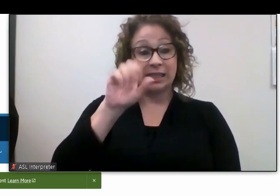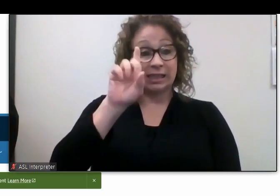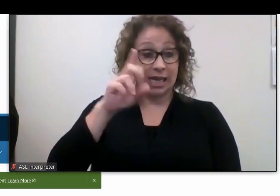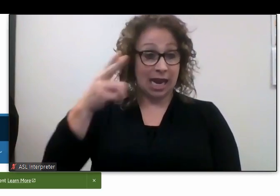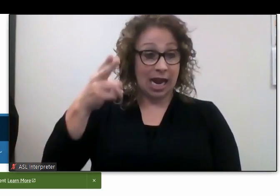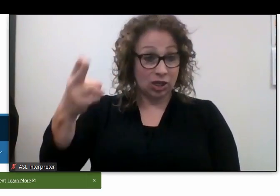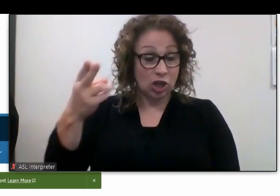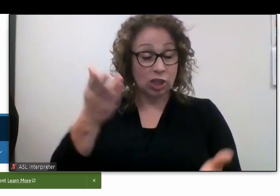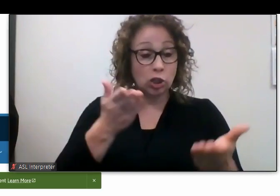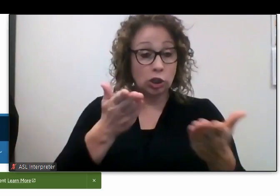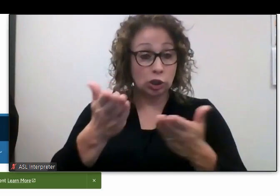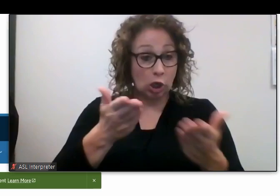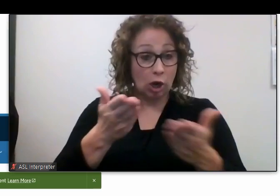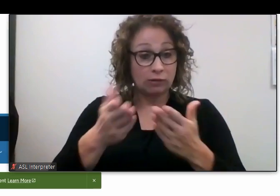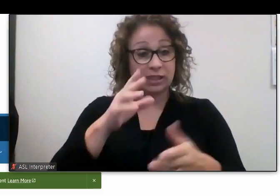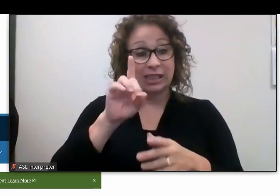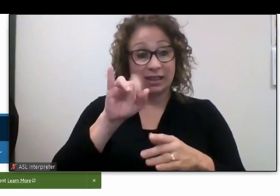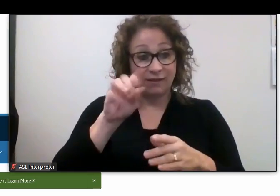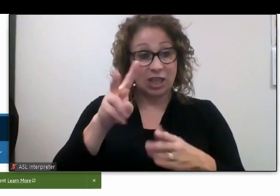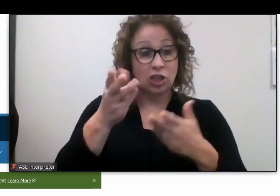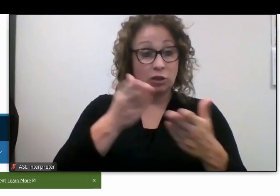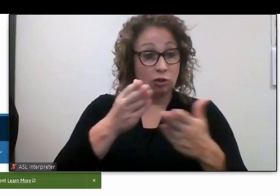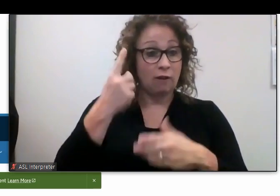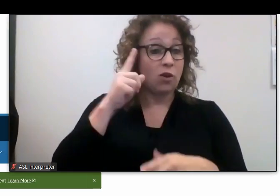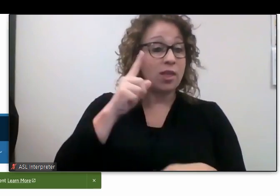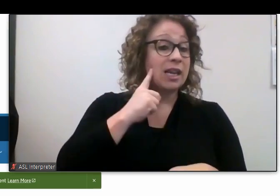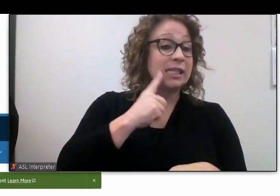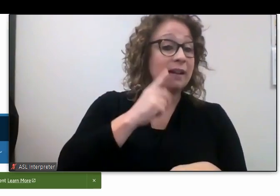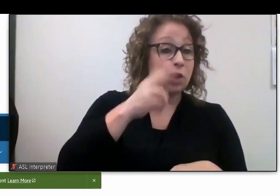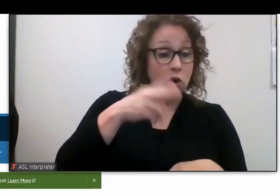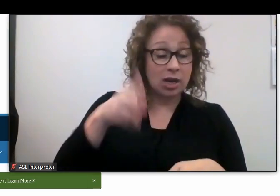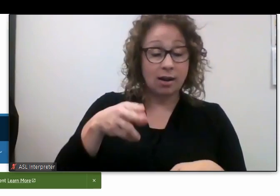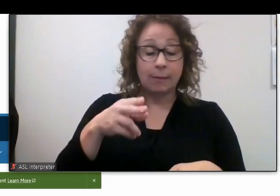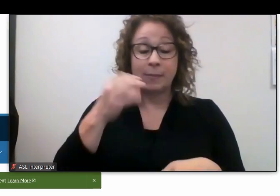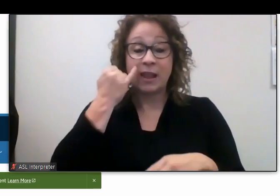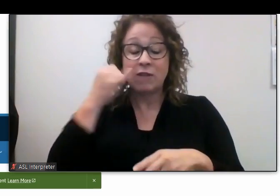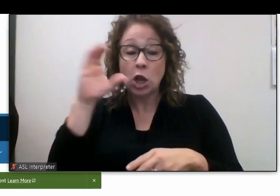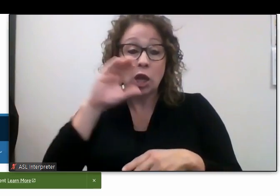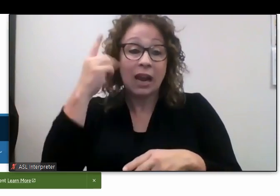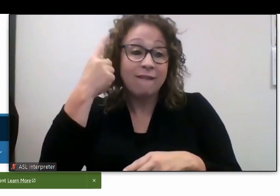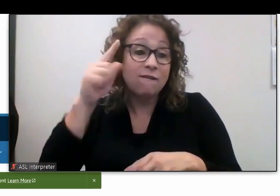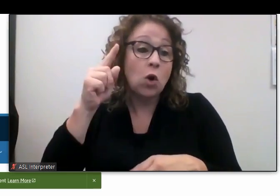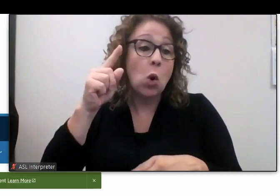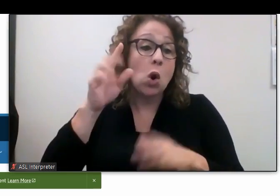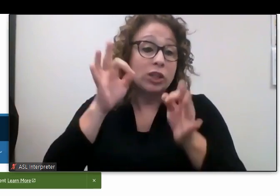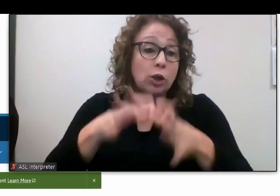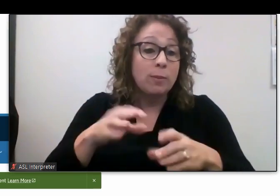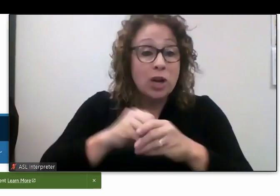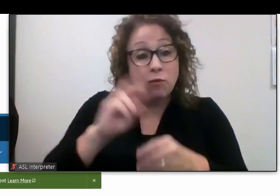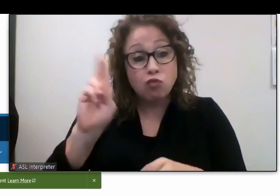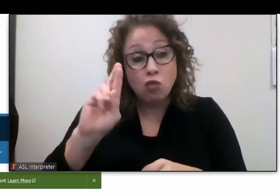So it you're looking for an interpreter in the Raleigh or the Triangle area you can go to the Raleigh list.